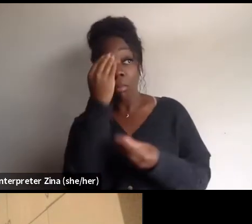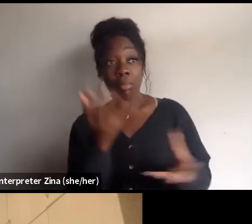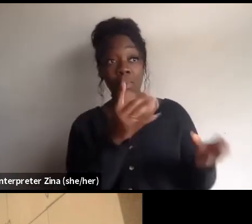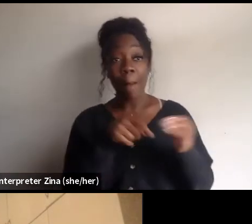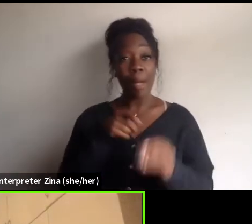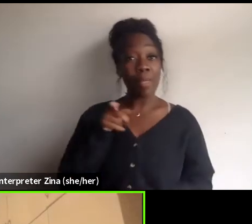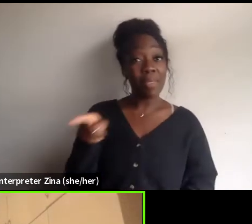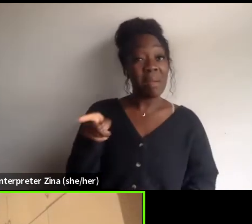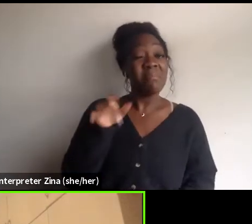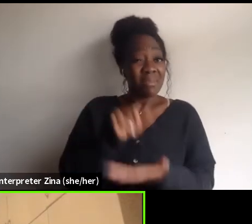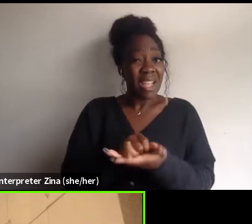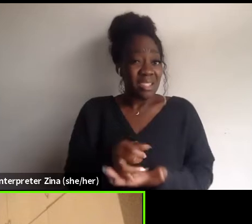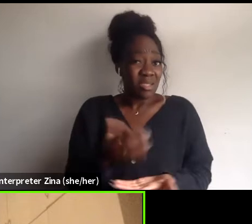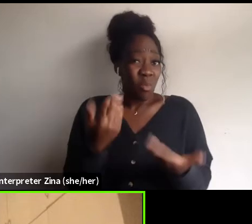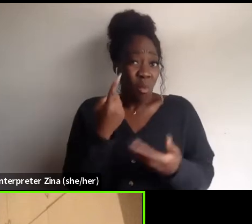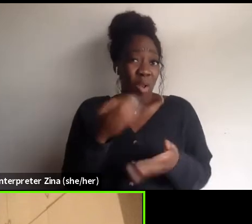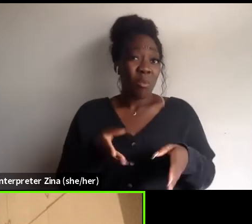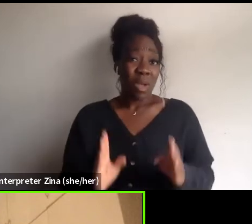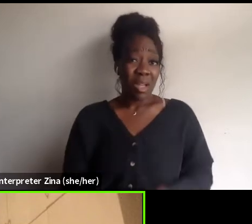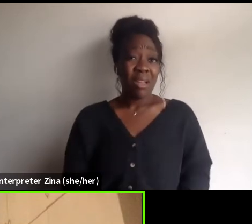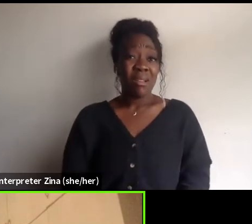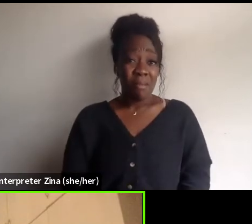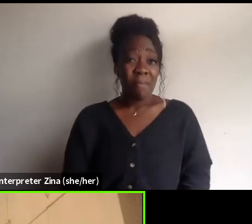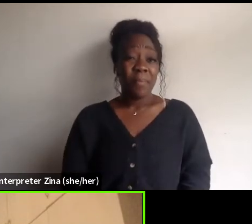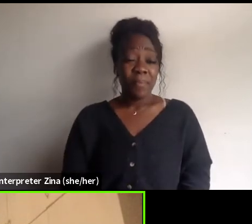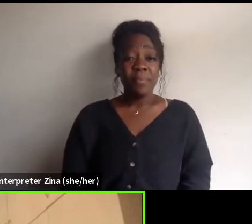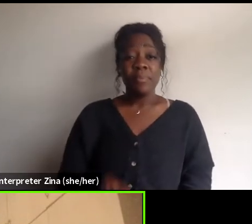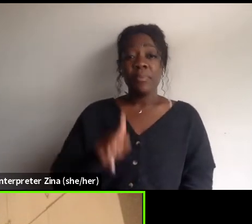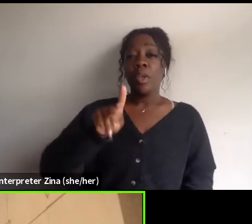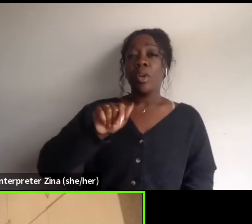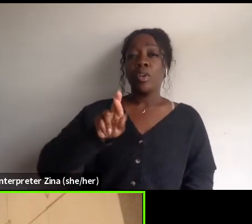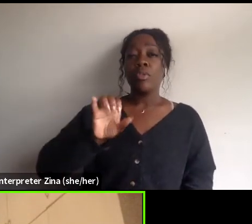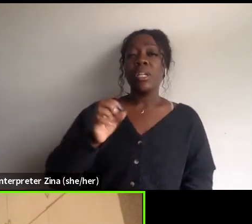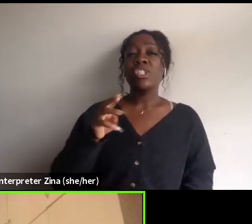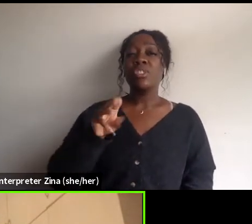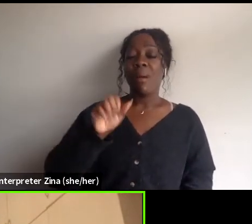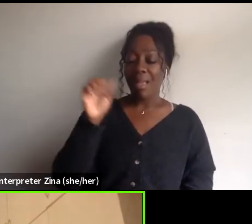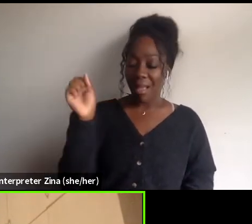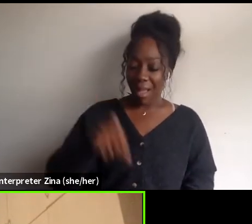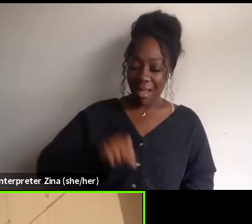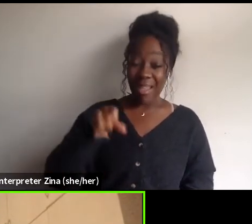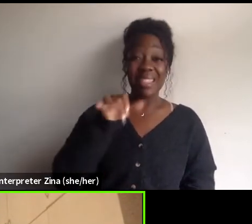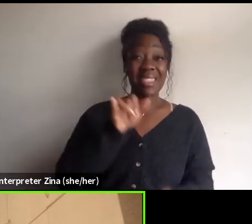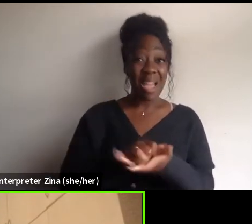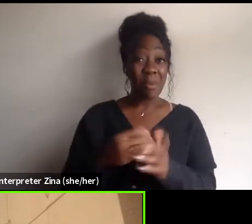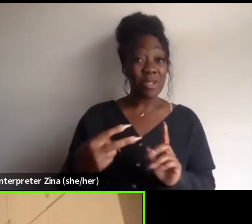Yeah I think that kind of attitude of gratitude is so necessary in our community 'cause we're so small in the sense